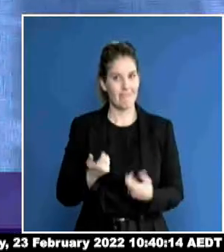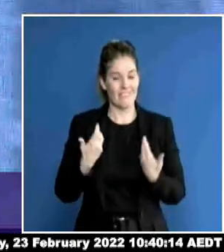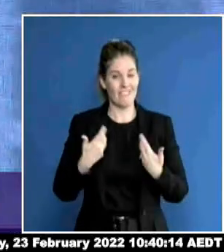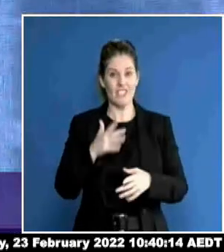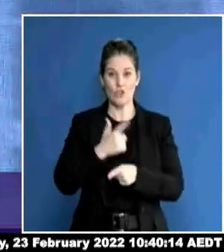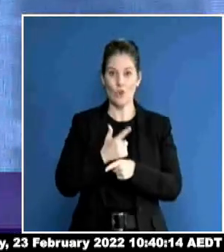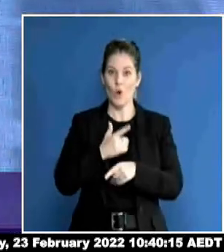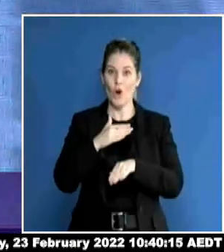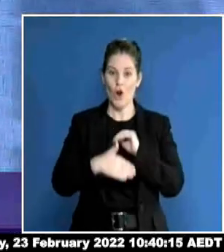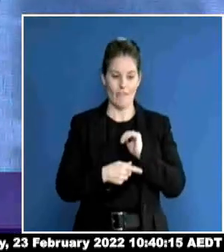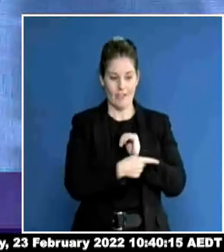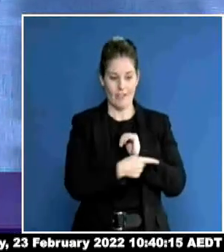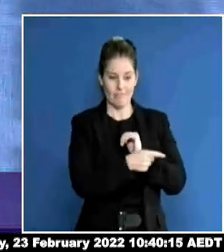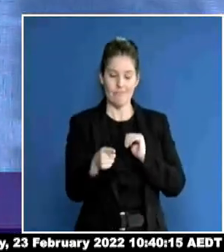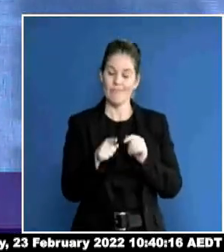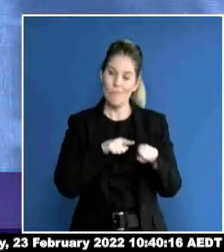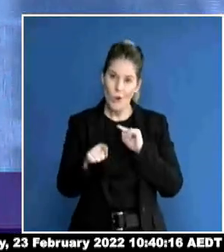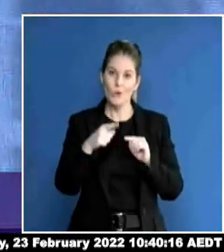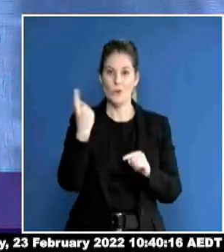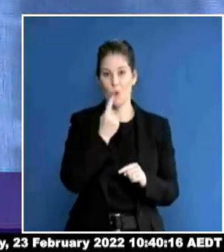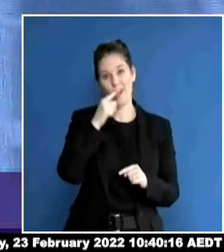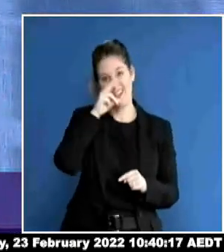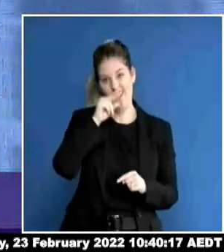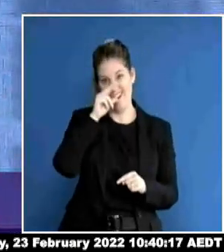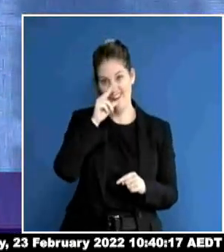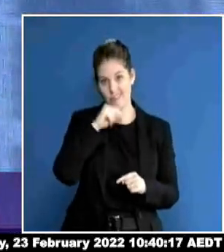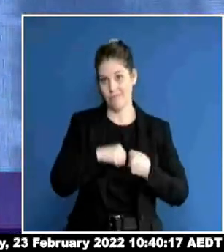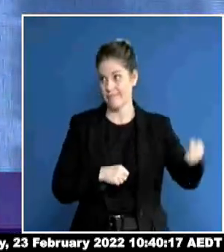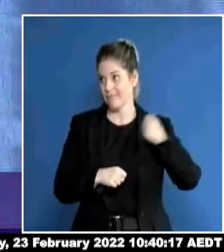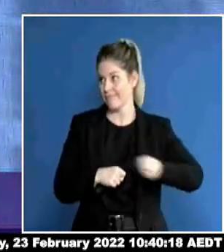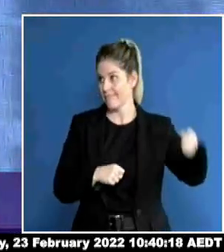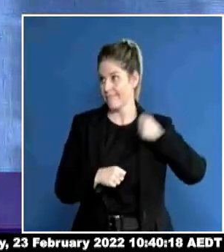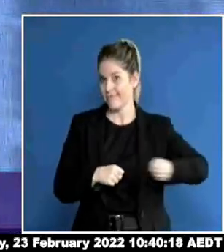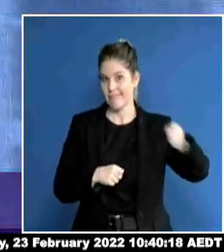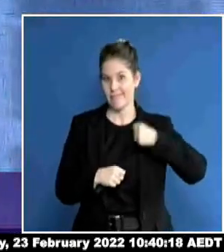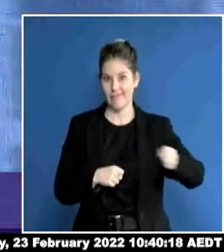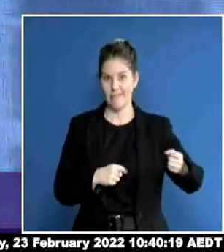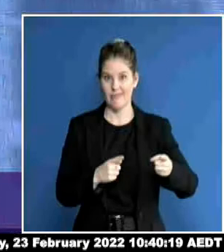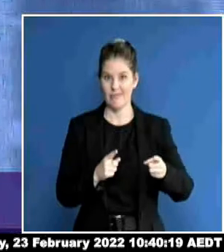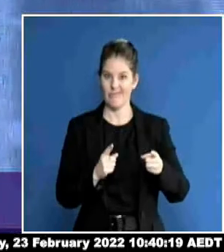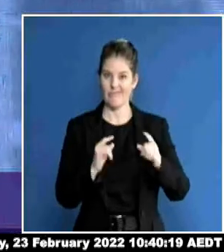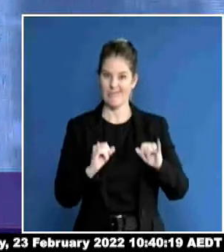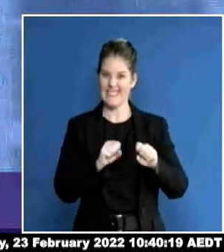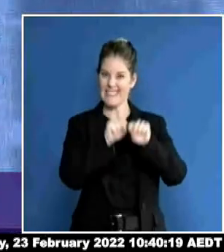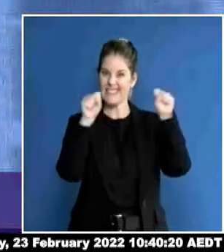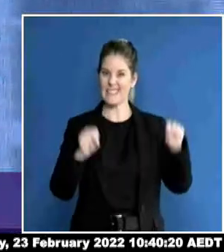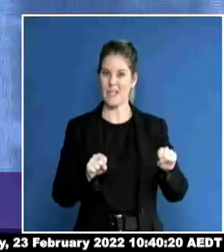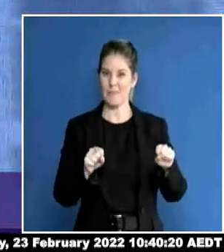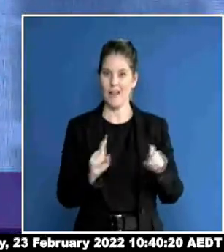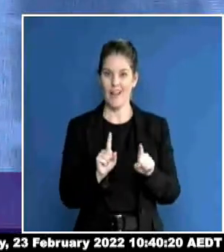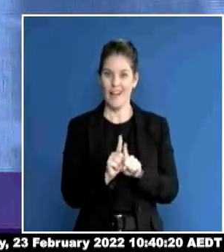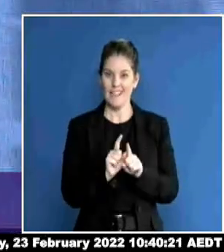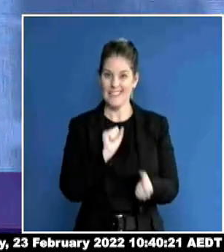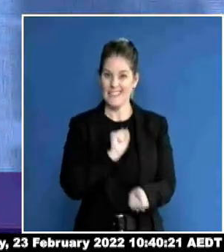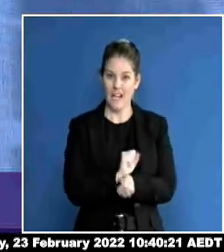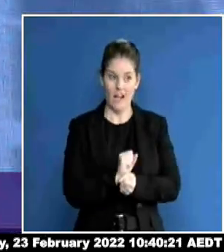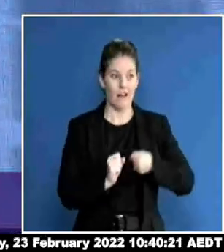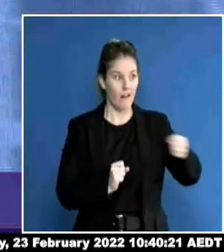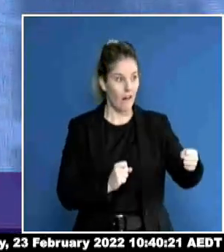Churned through the system, which was described as being stuck in a cycle of unemployment, volunteerism and casualisation.